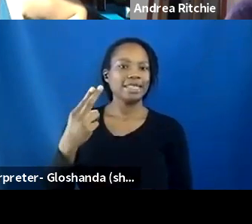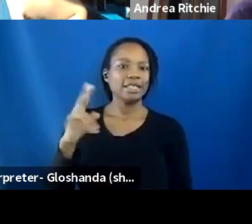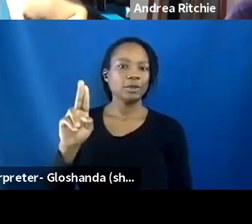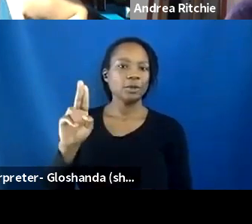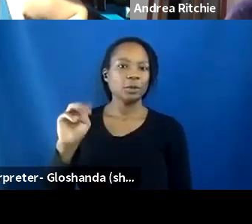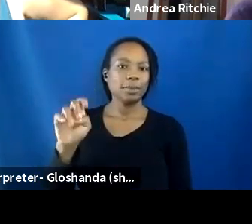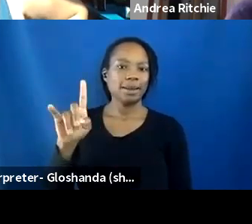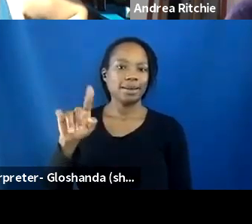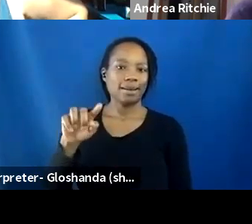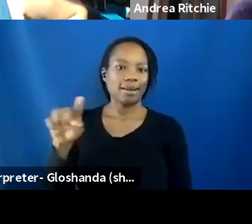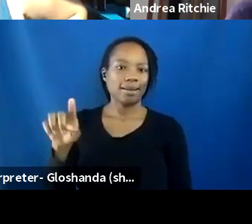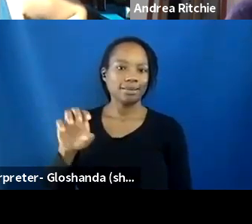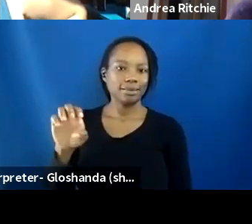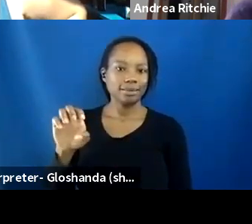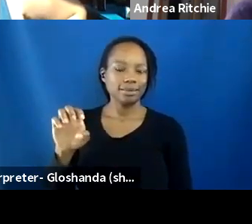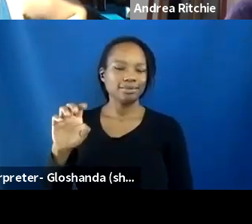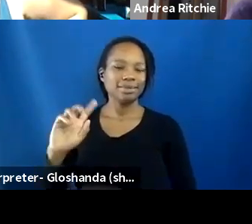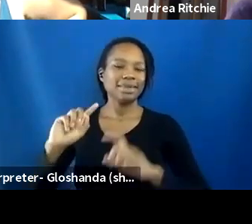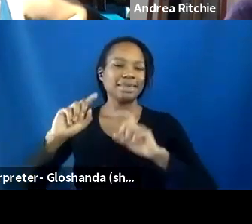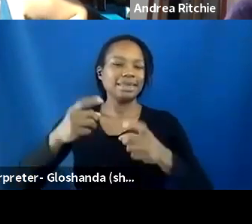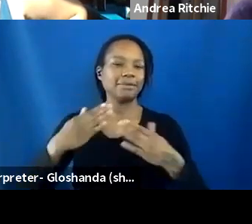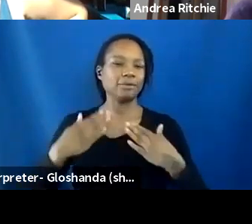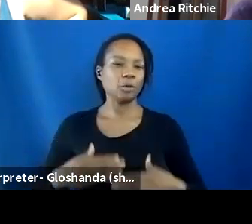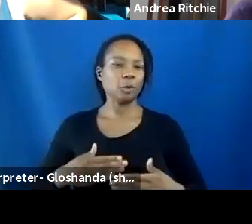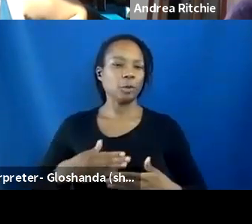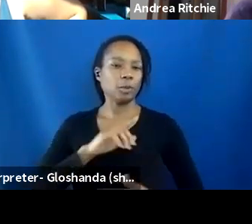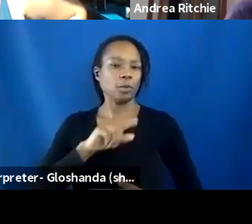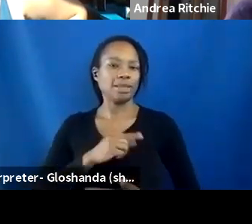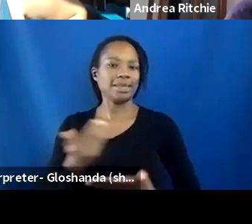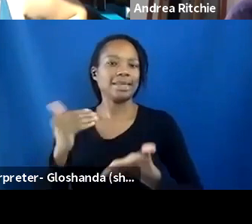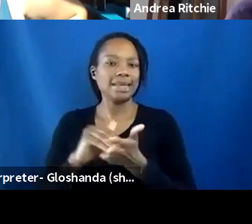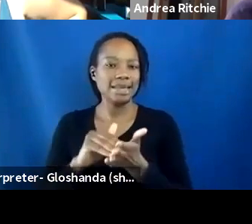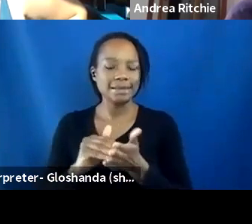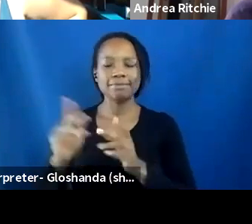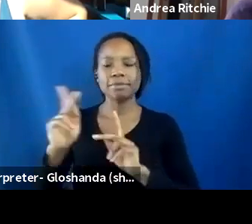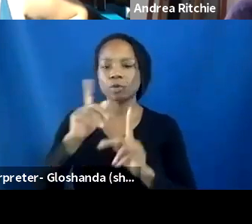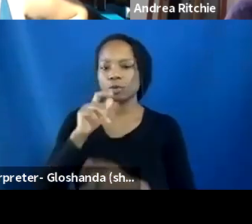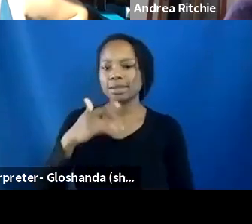who are seen as disposable or unworthy or dangerous